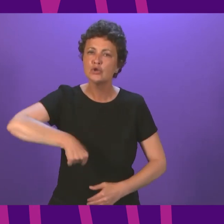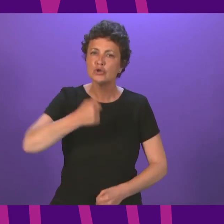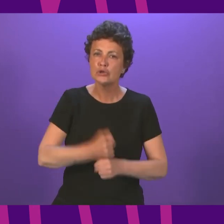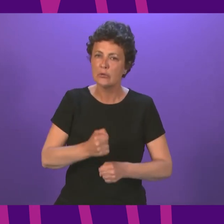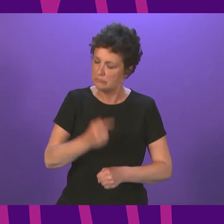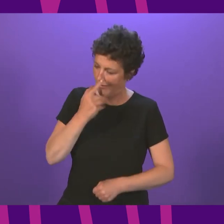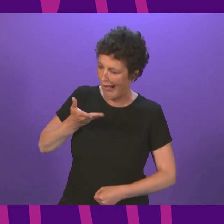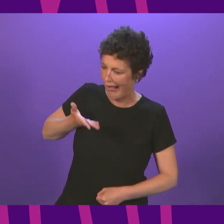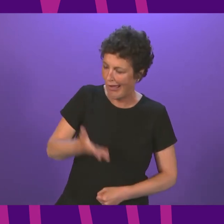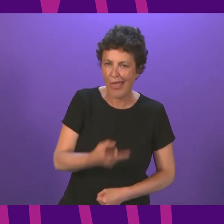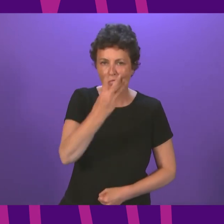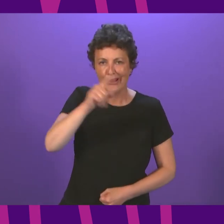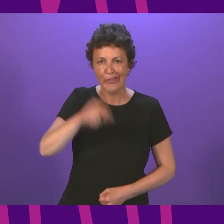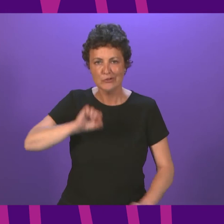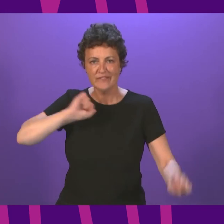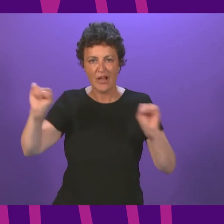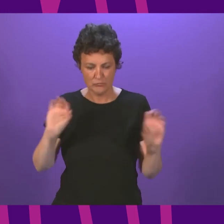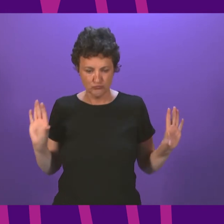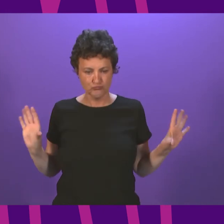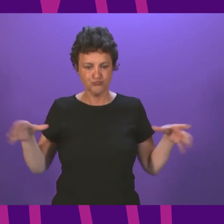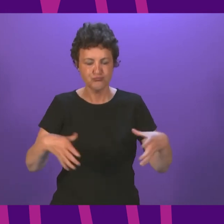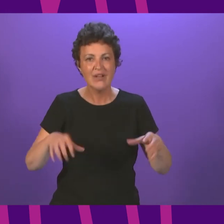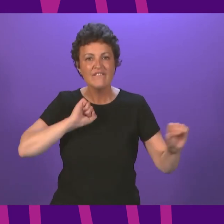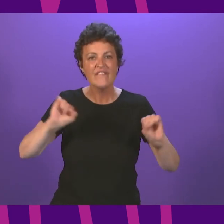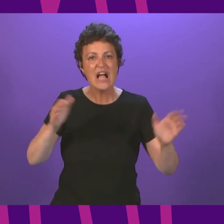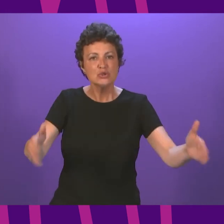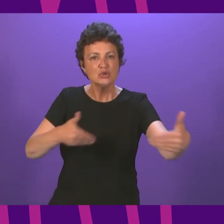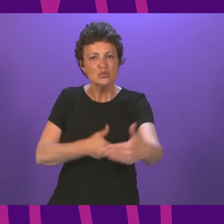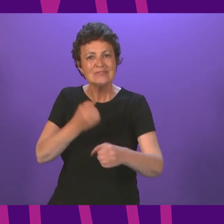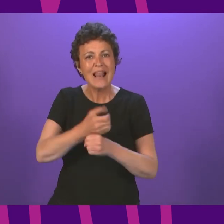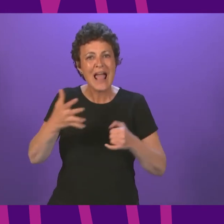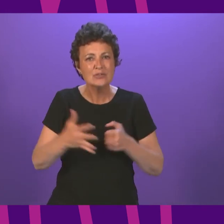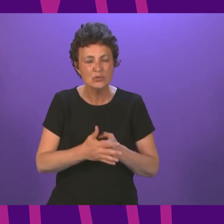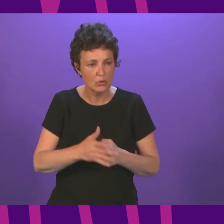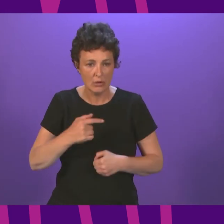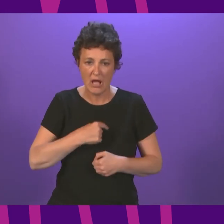which was raised by Murdo Fraser. There is concern that, if there is no logic to the